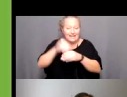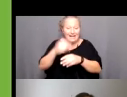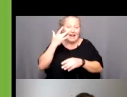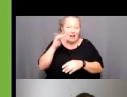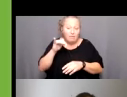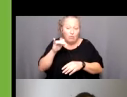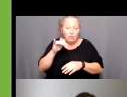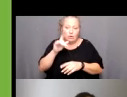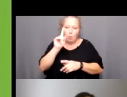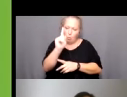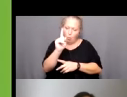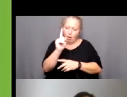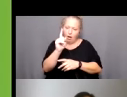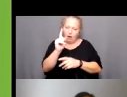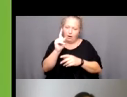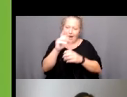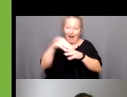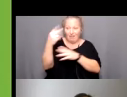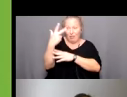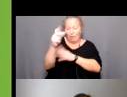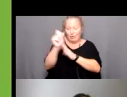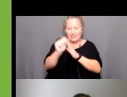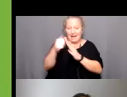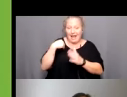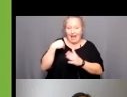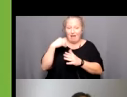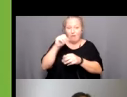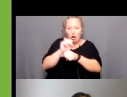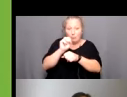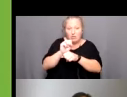only three states with an occupational regulation specifically designed to